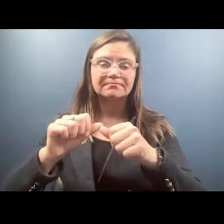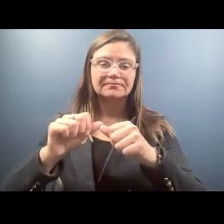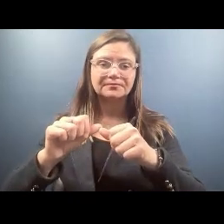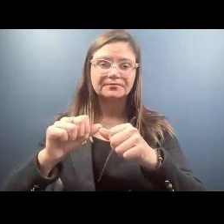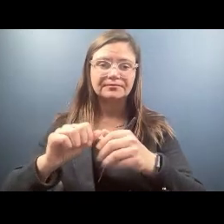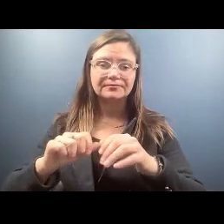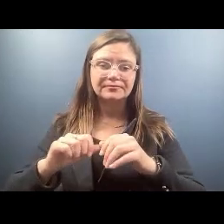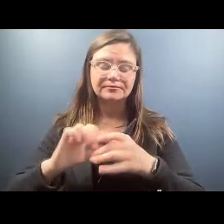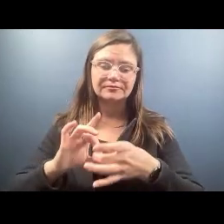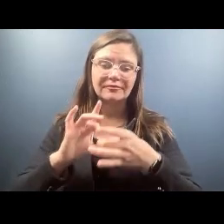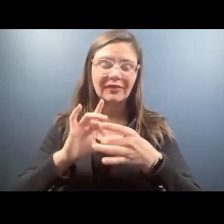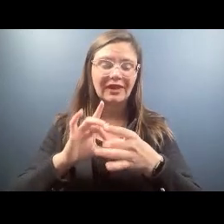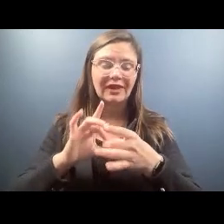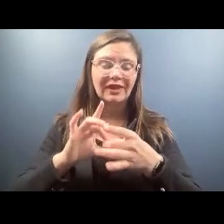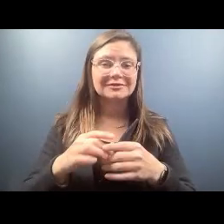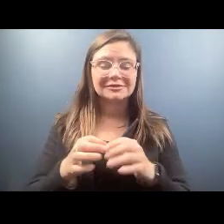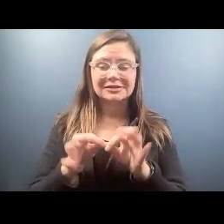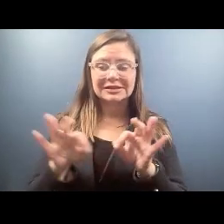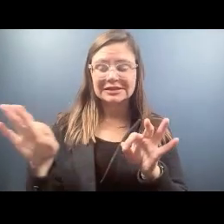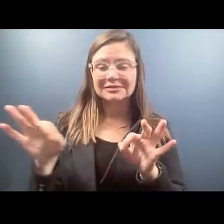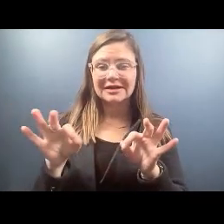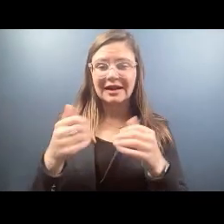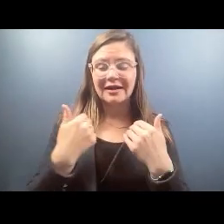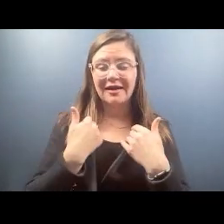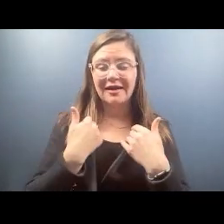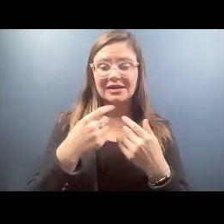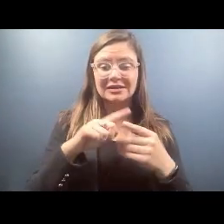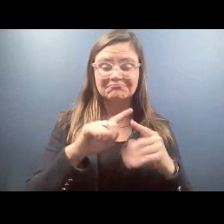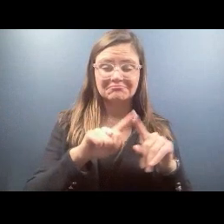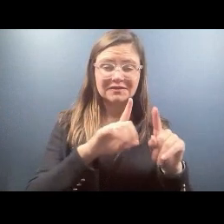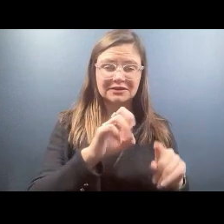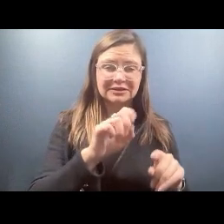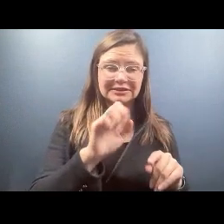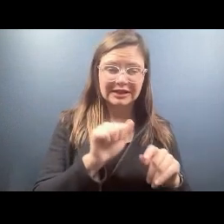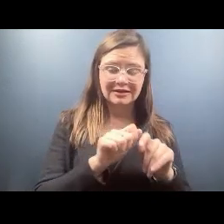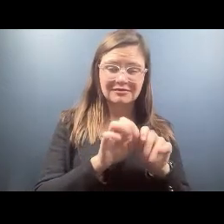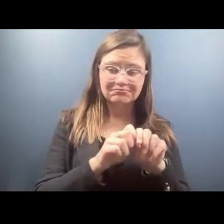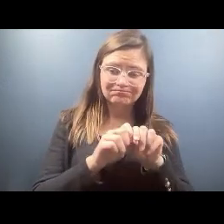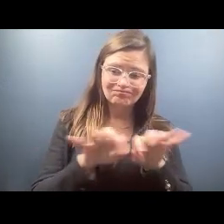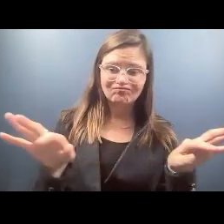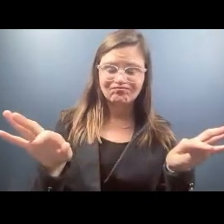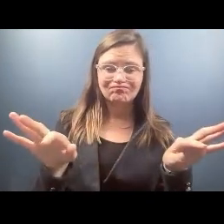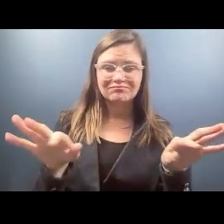And linking data sets across this fragmented landscape can be technically and legally complex.